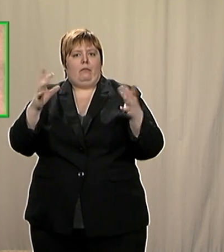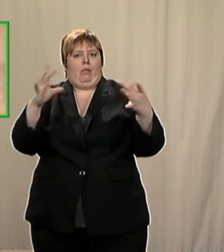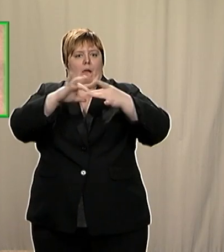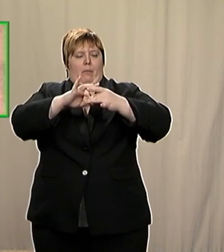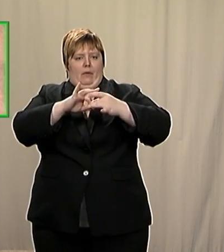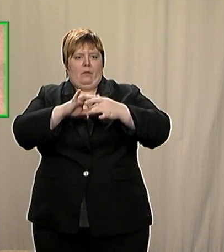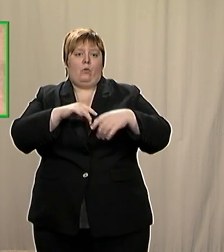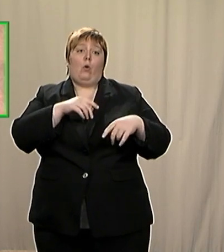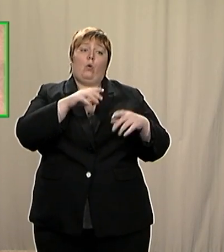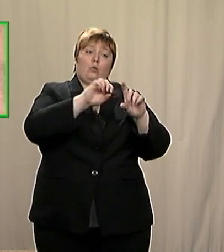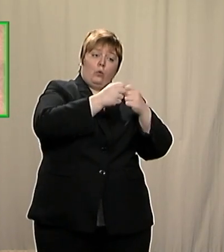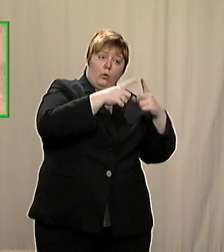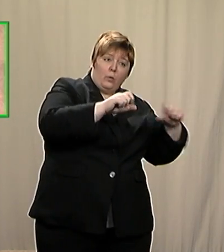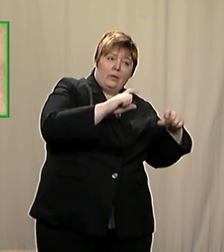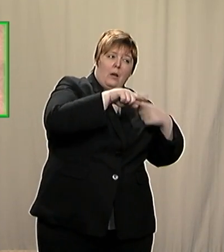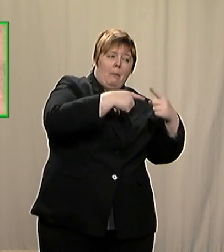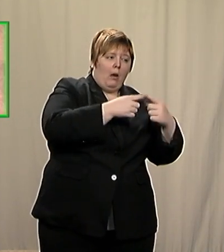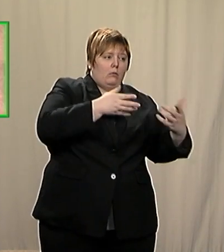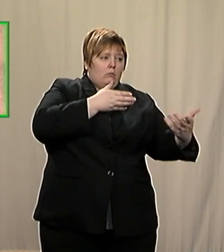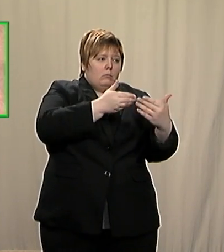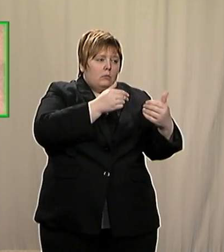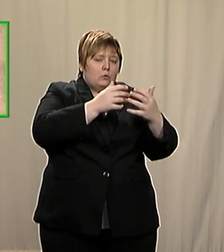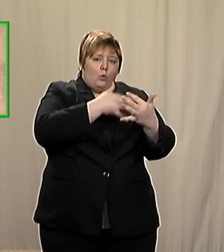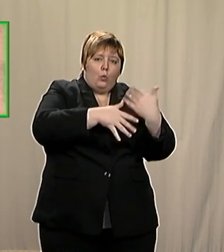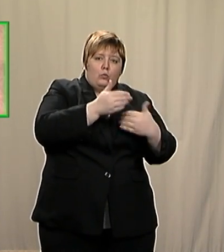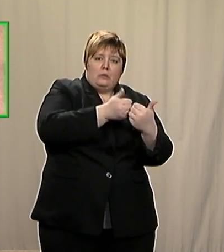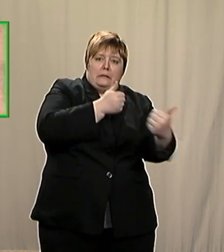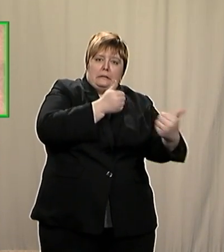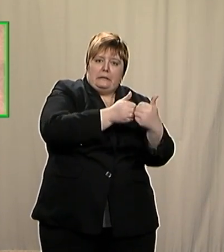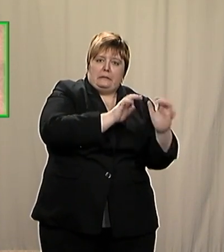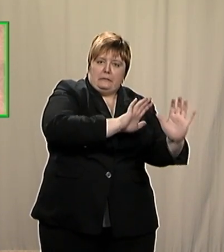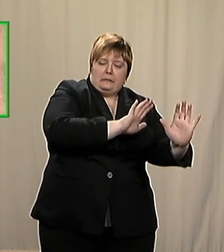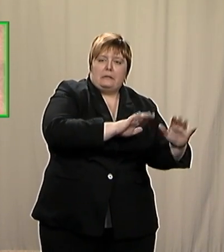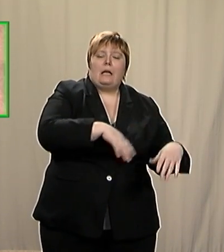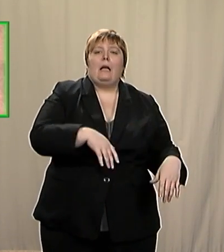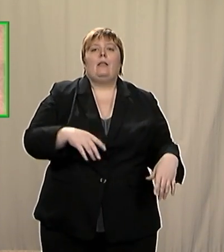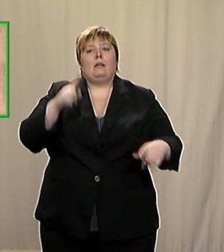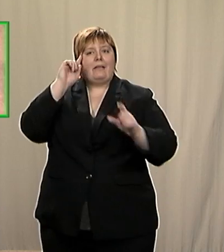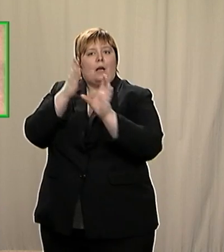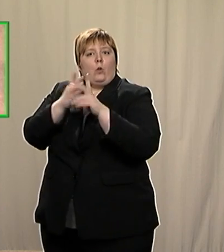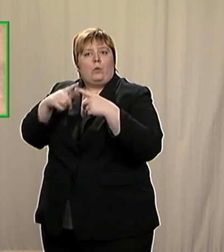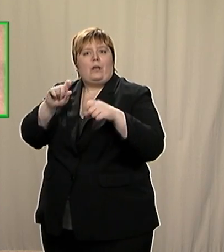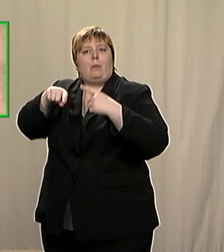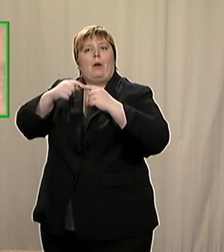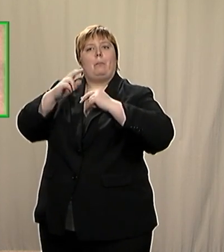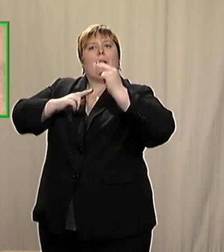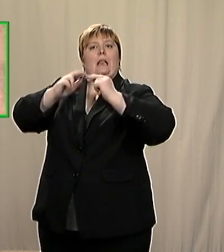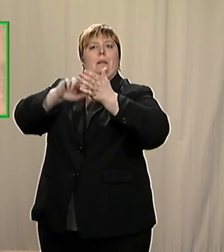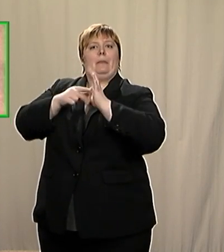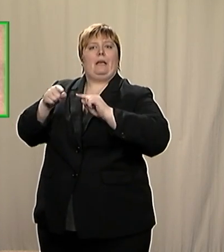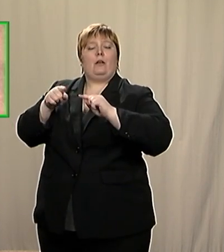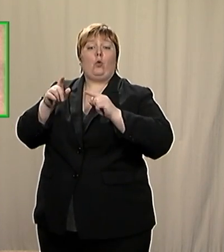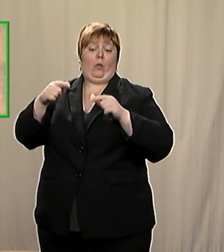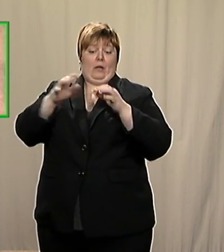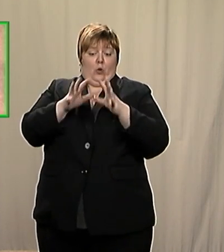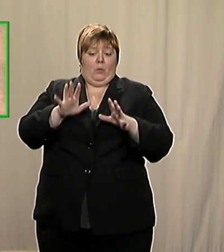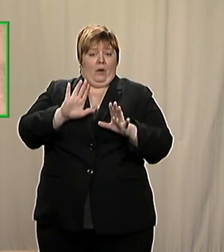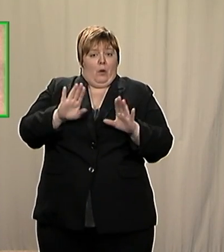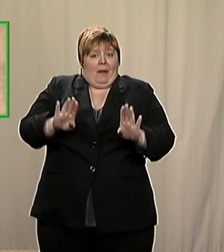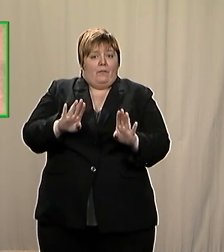And psycholinguistic alignment which has to do with the joint construction of meaning.